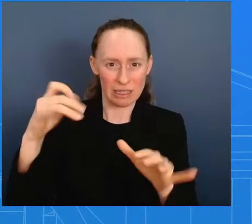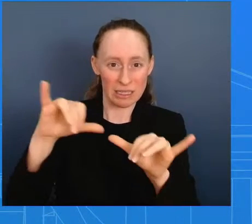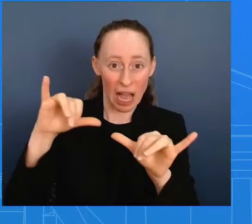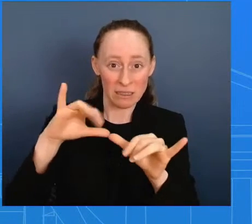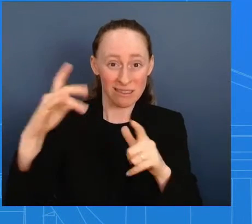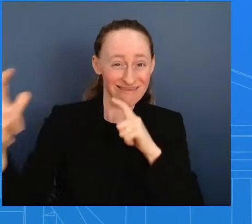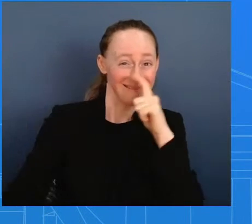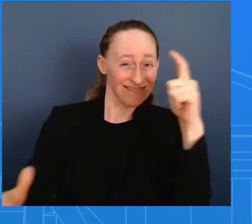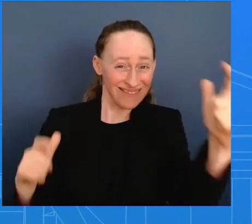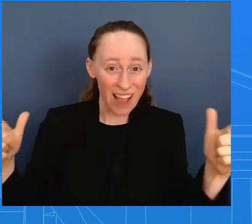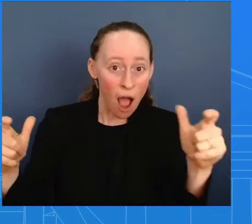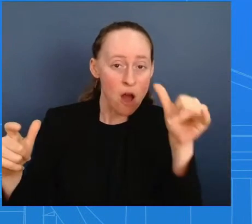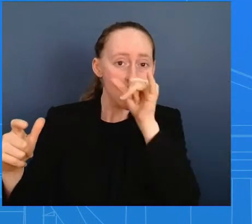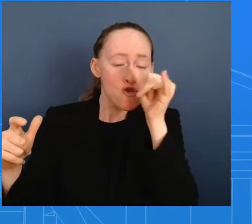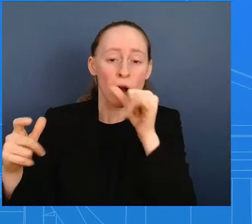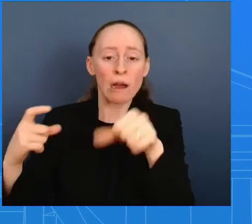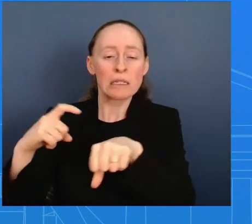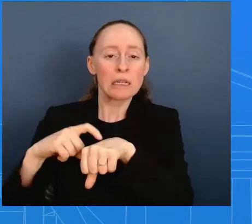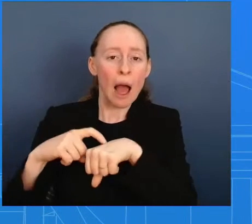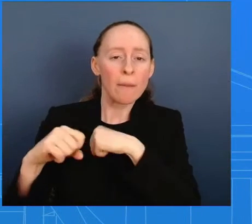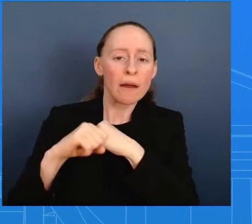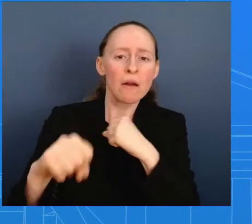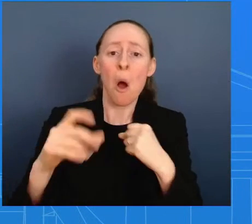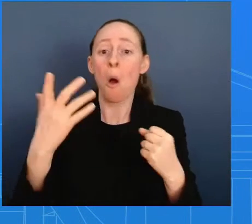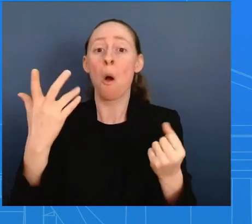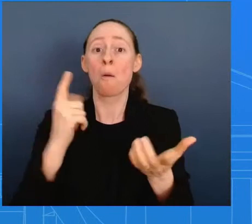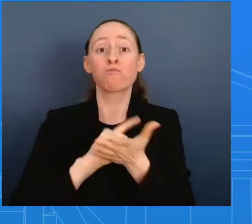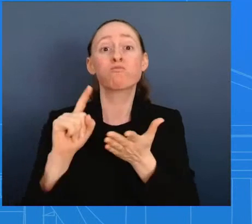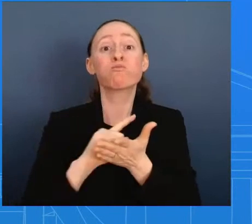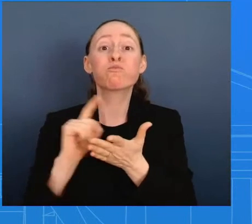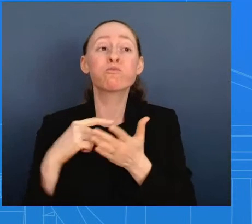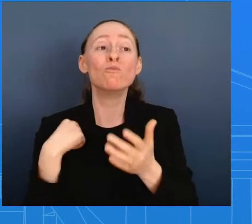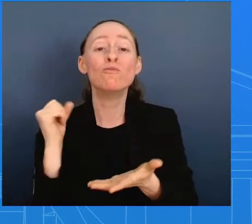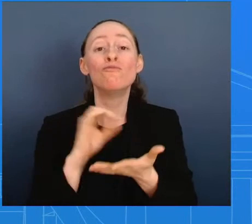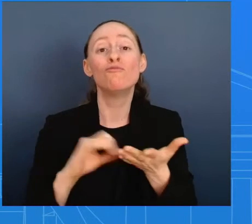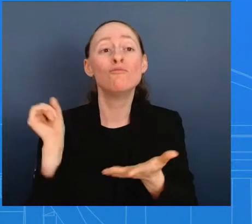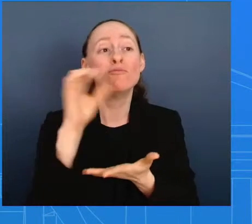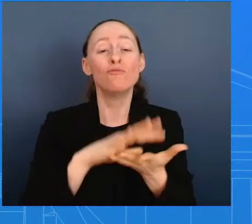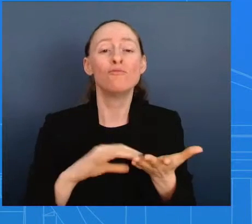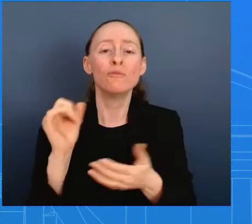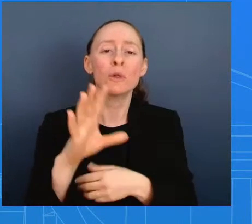that there'll be a drawdown every week. What I am going to suggest is that the level of intensity being exhibited right now,